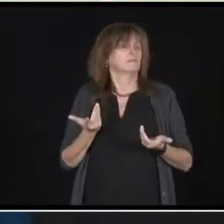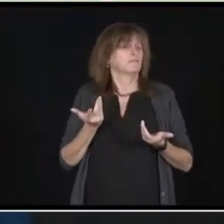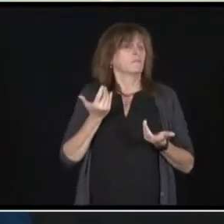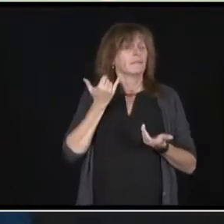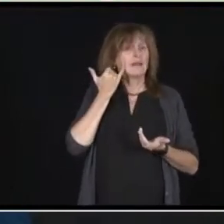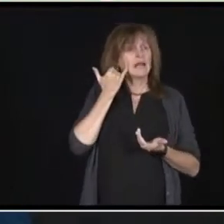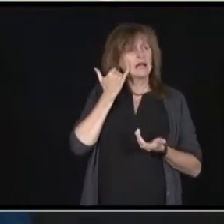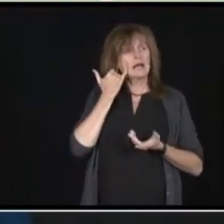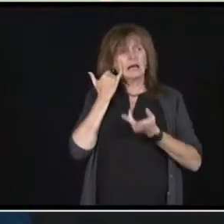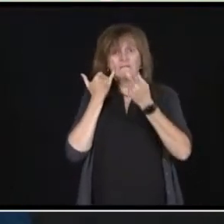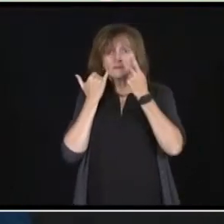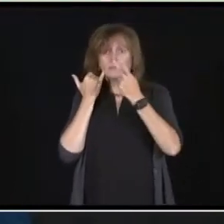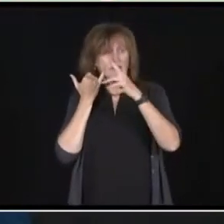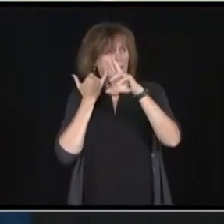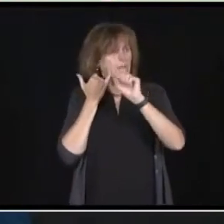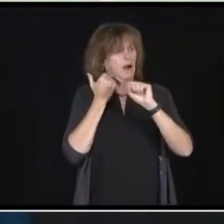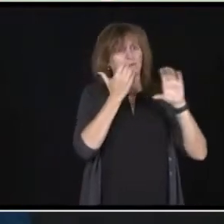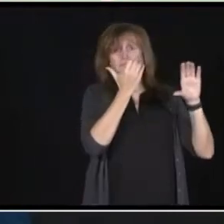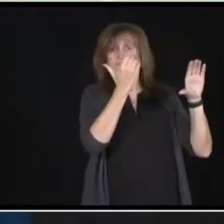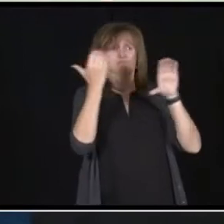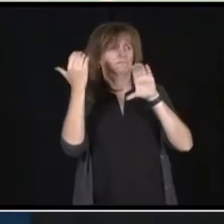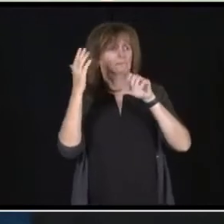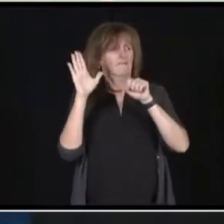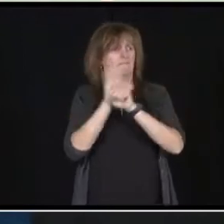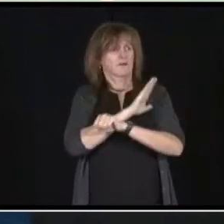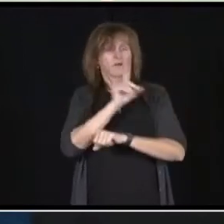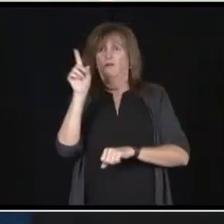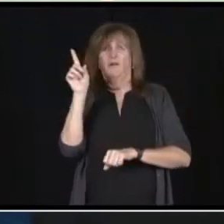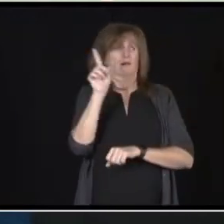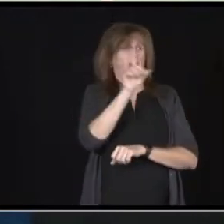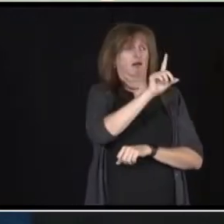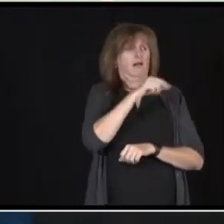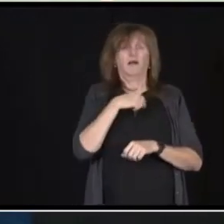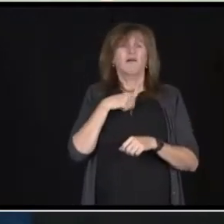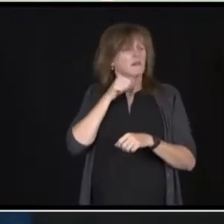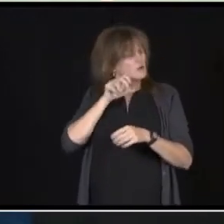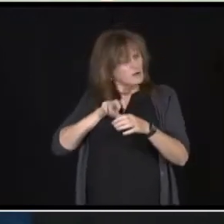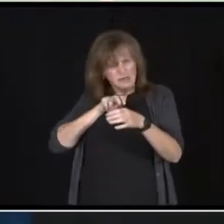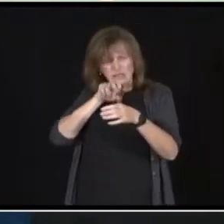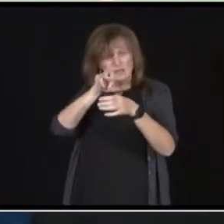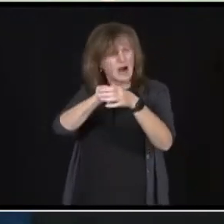if somebody sees that the bus they are going to get on is extremely busy and full,